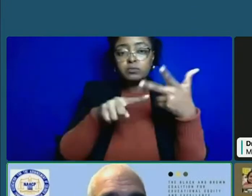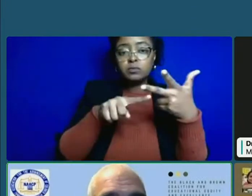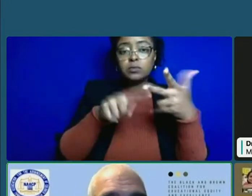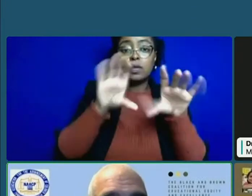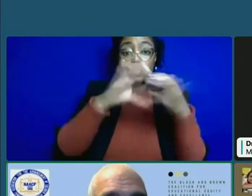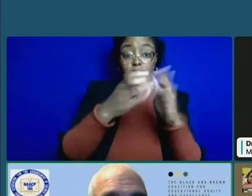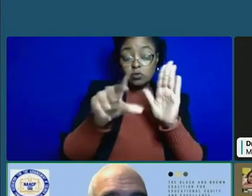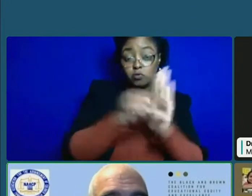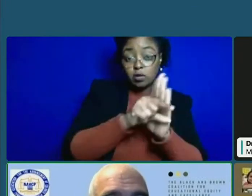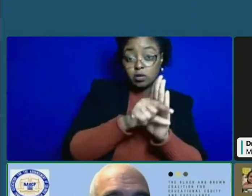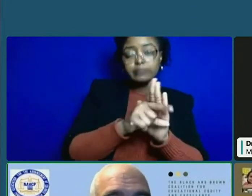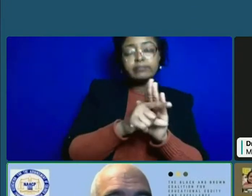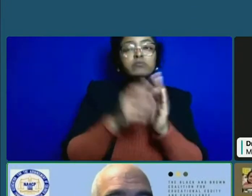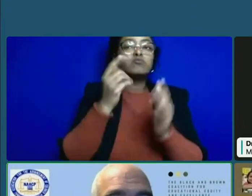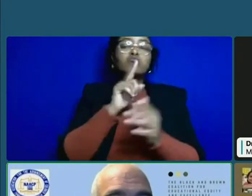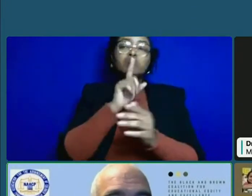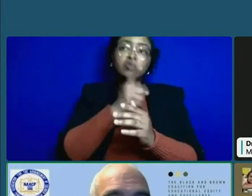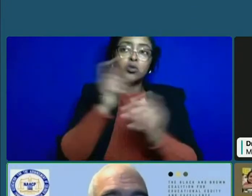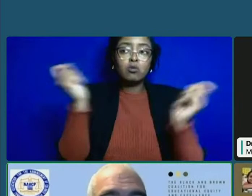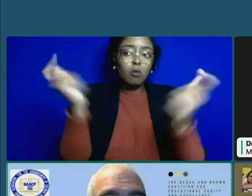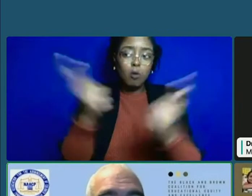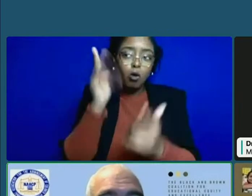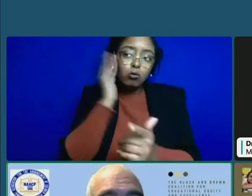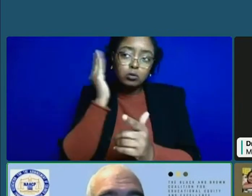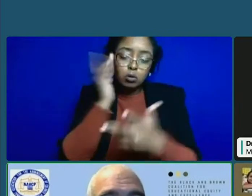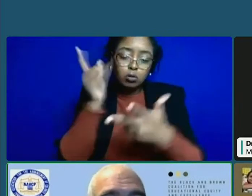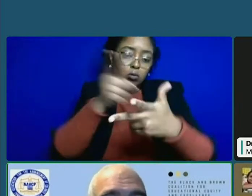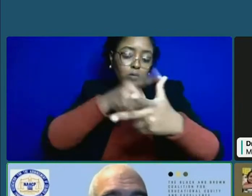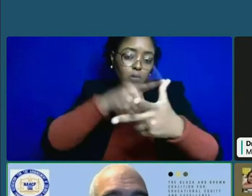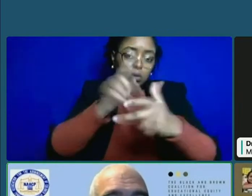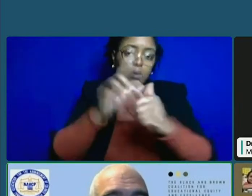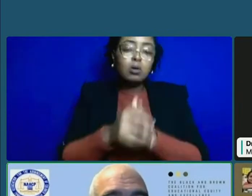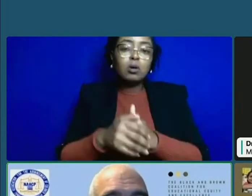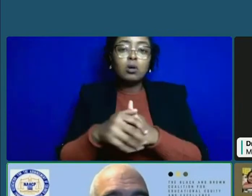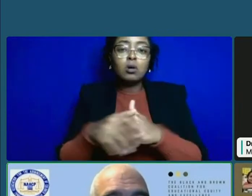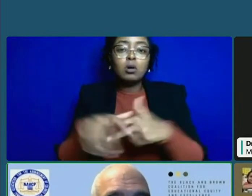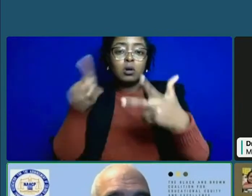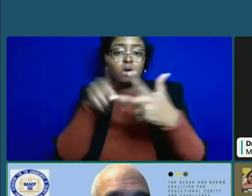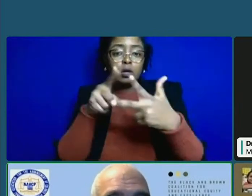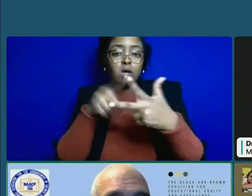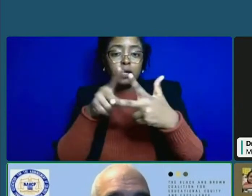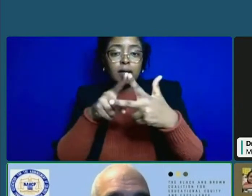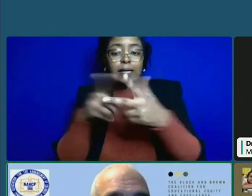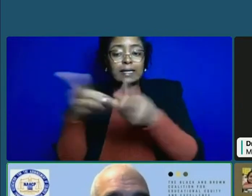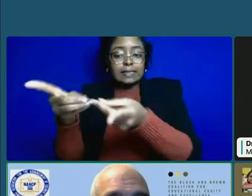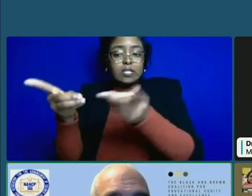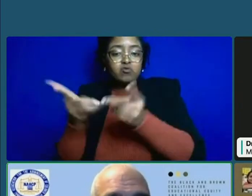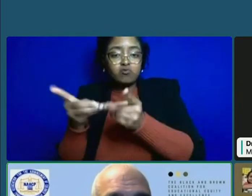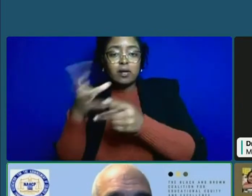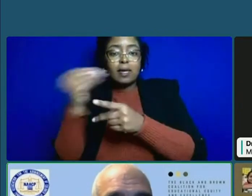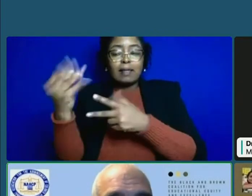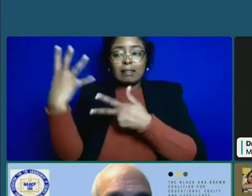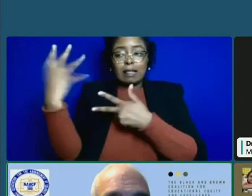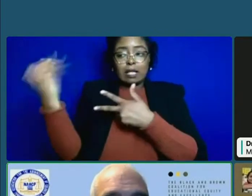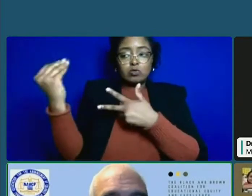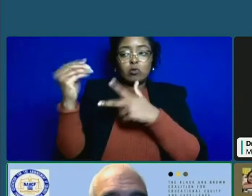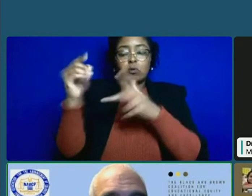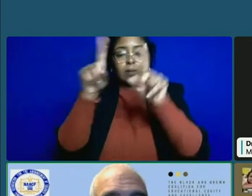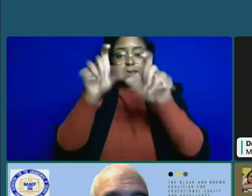types of measures. Classroom grades. All of you, I'm sure are